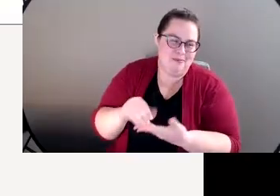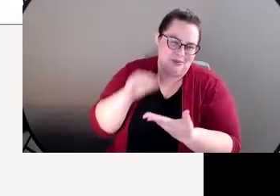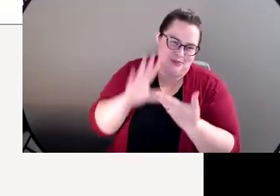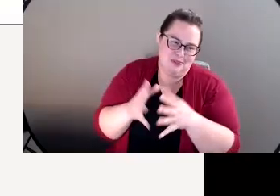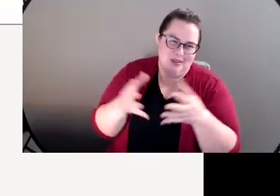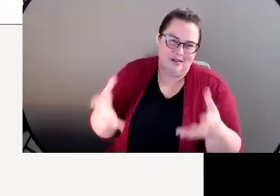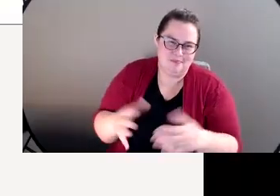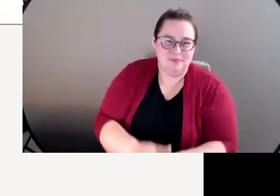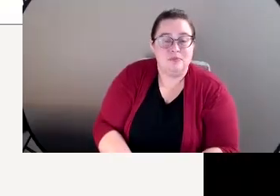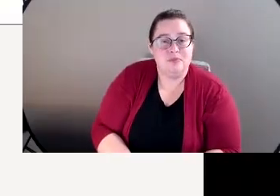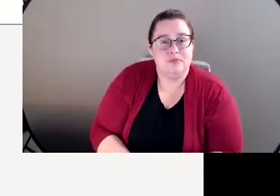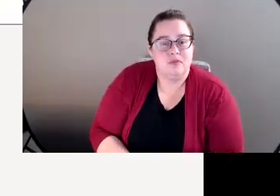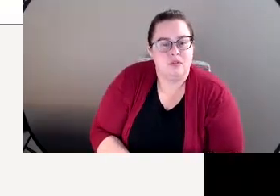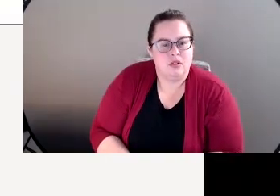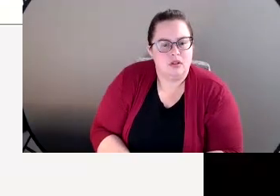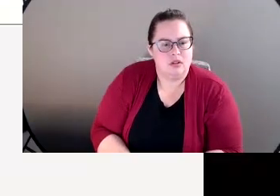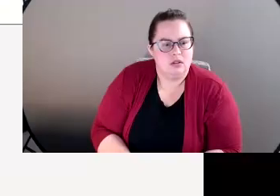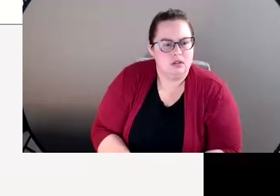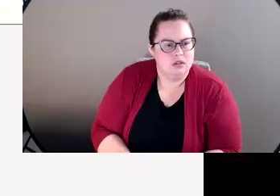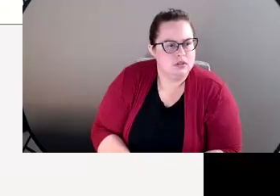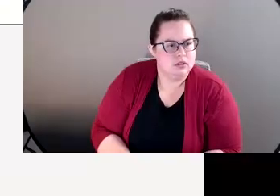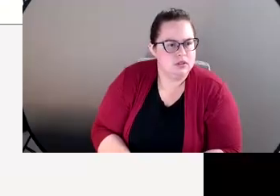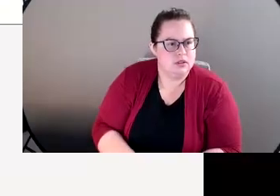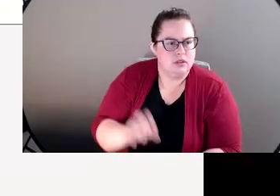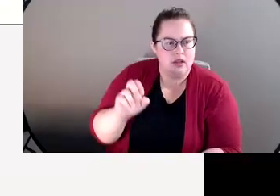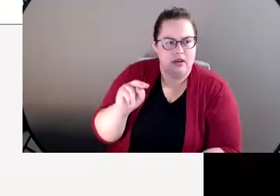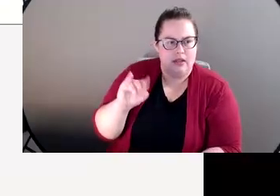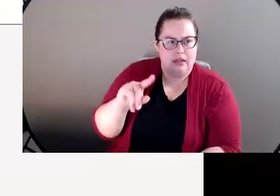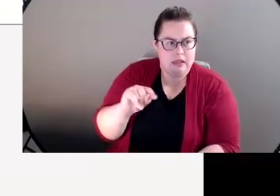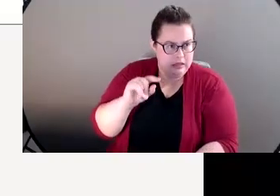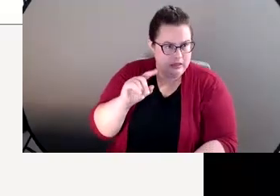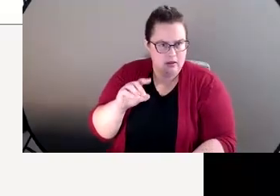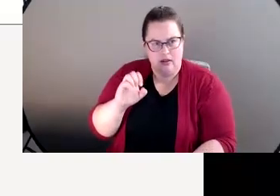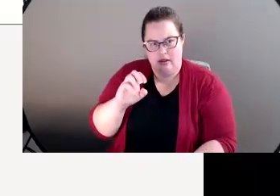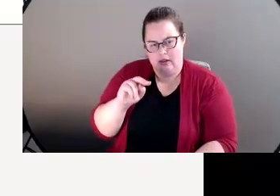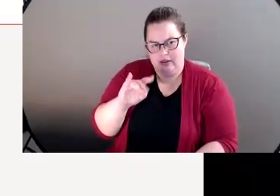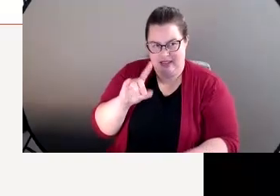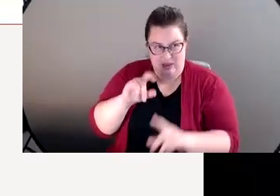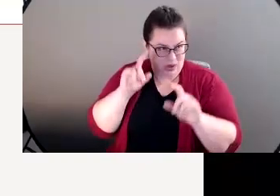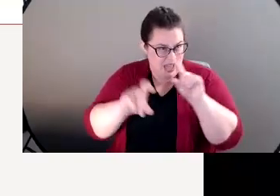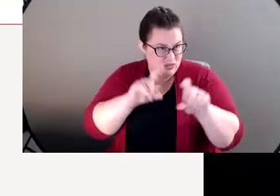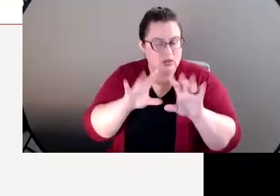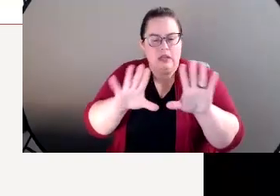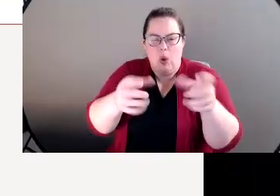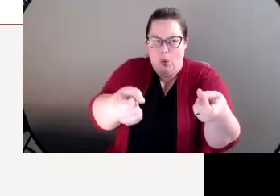I have a question. Can we ask questions Sue? This is a need. Yes. One more thing because we're pretty close to 9:15.